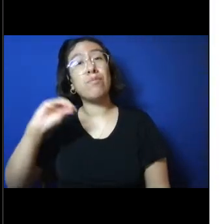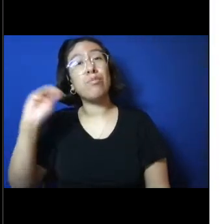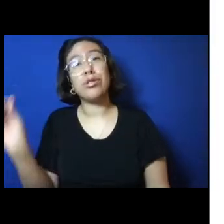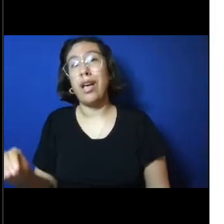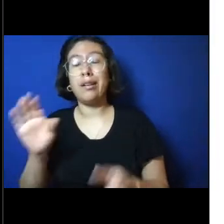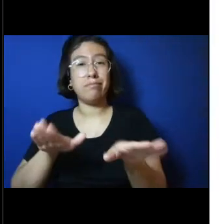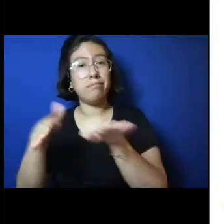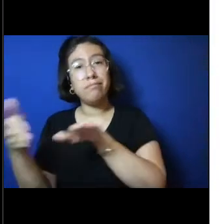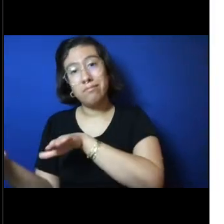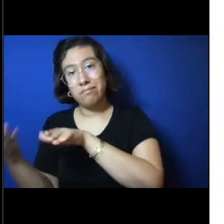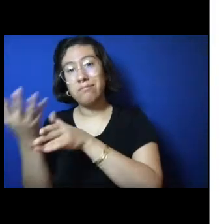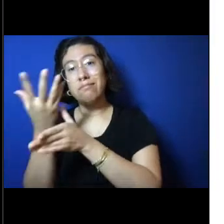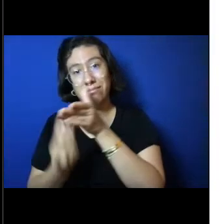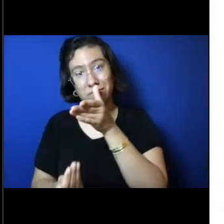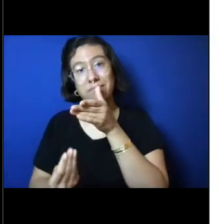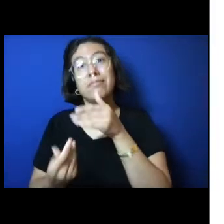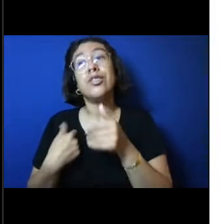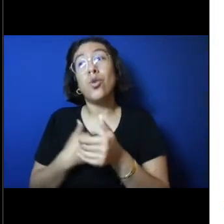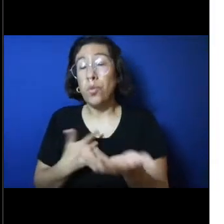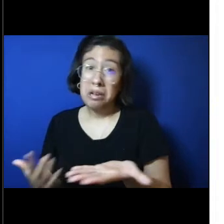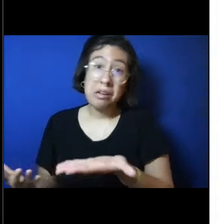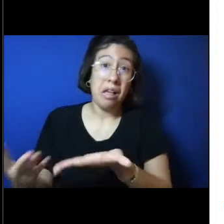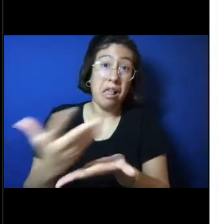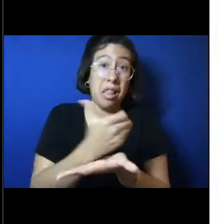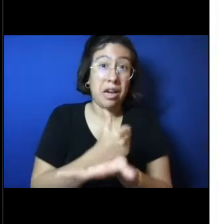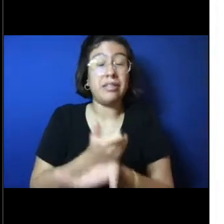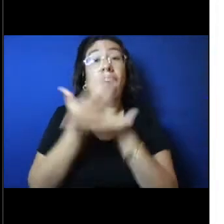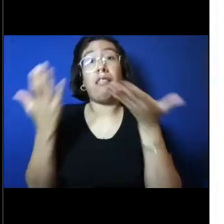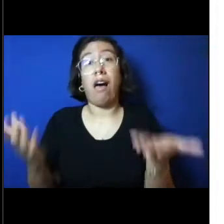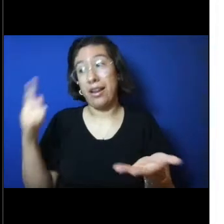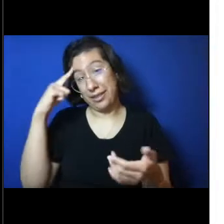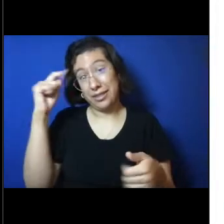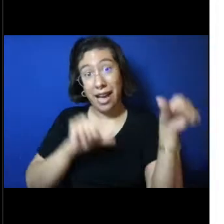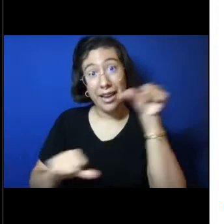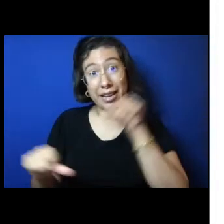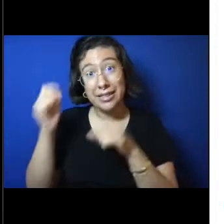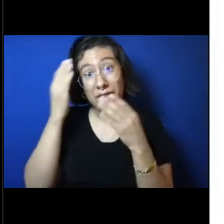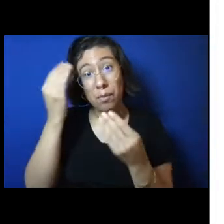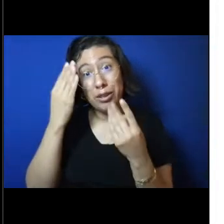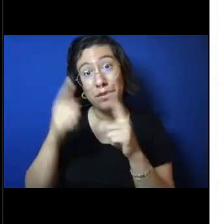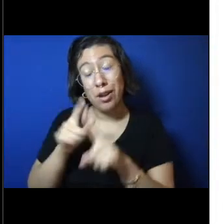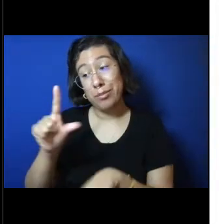And so we actually collect a lot of scientific information from that 20% that don't survive.